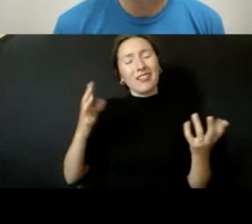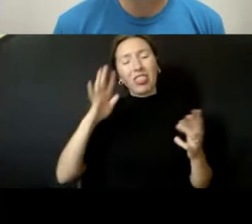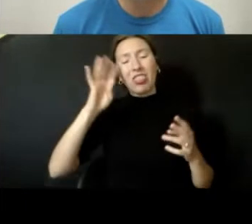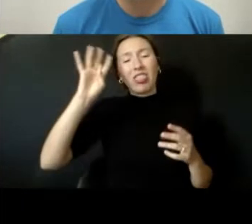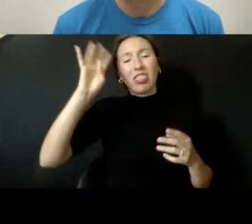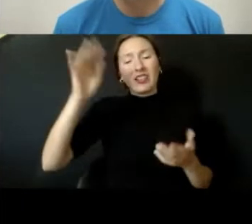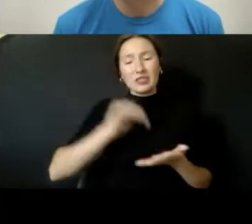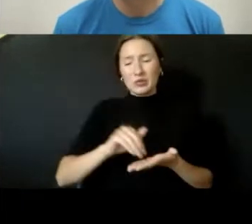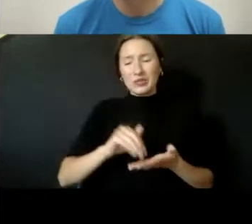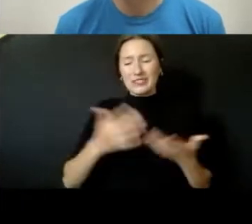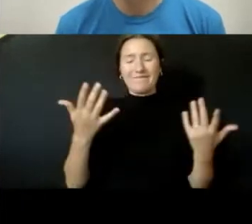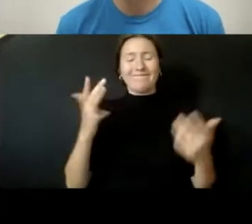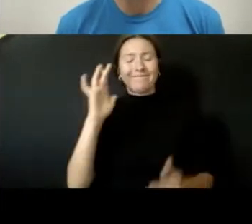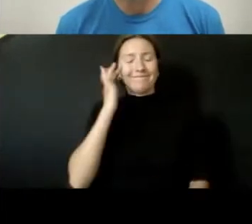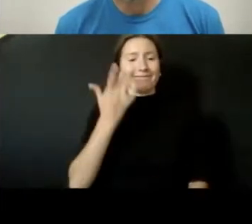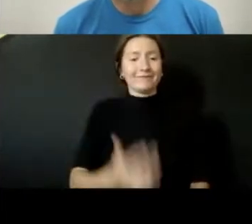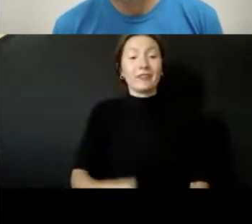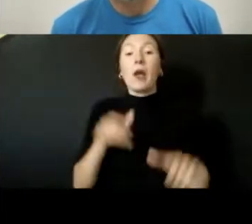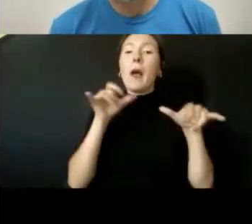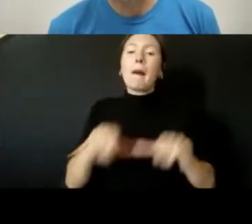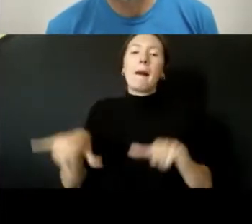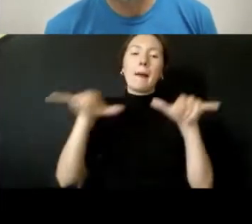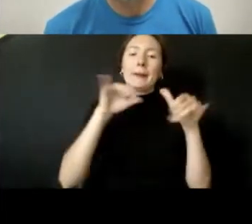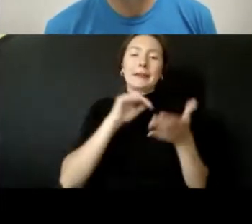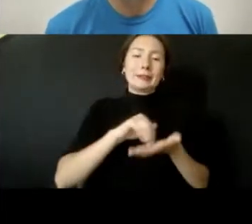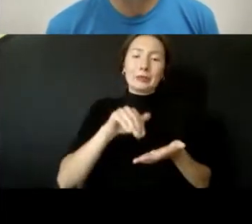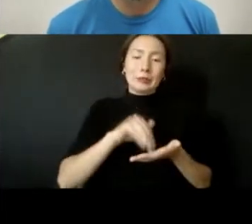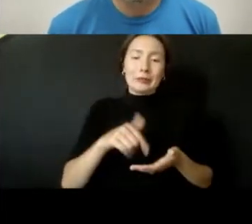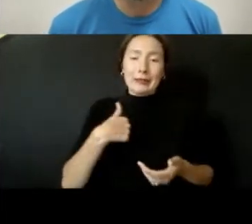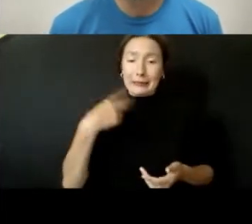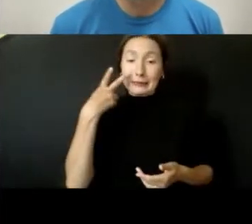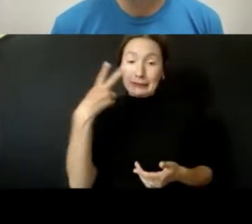of the common ones that we hear and then talk about some ways we can take action immediately